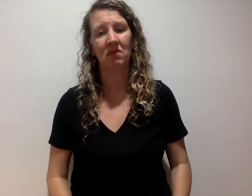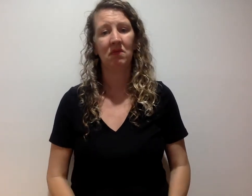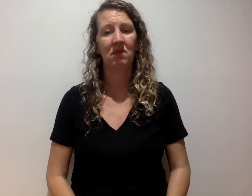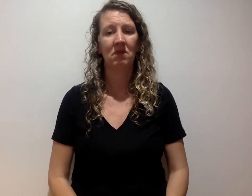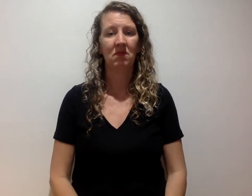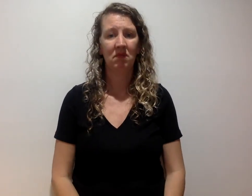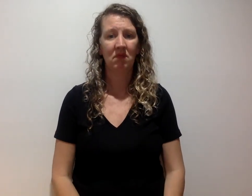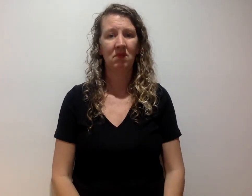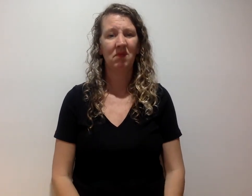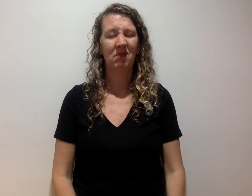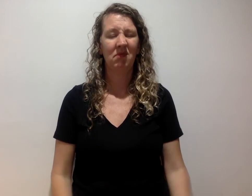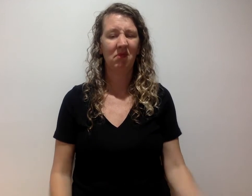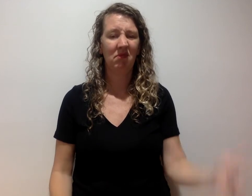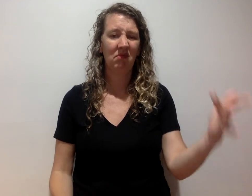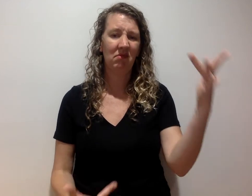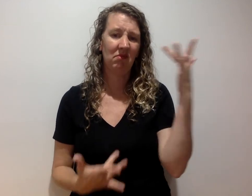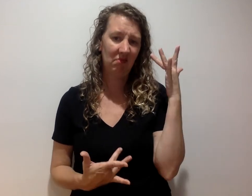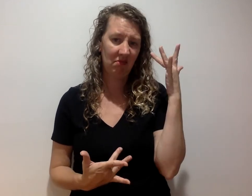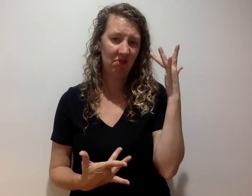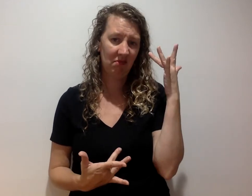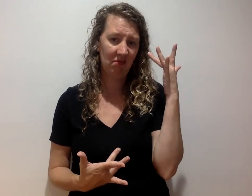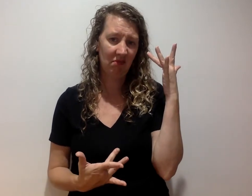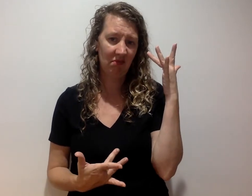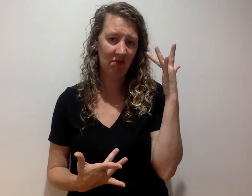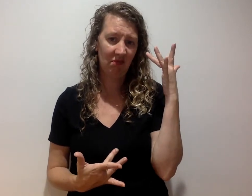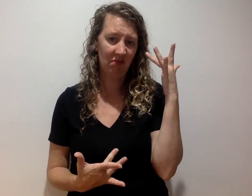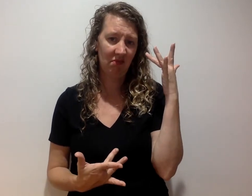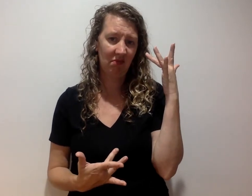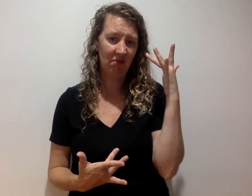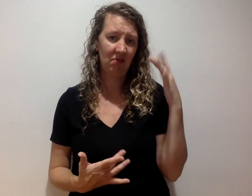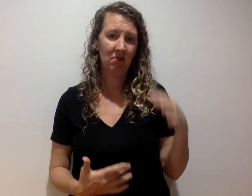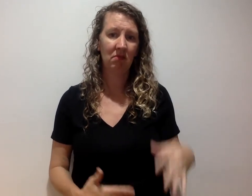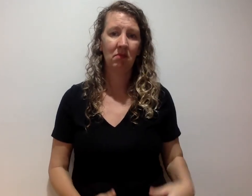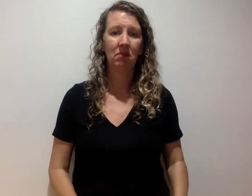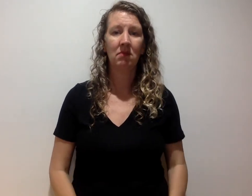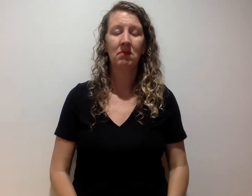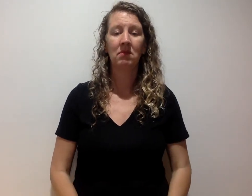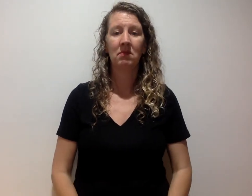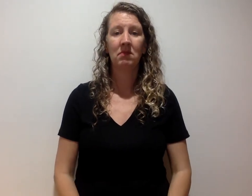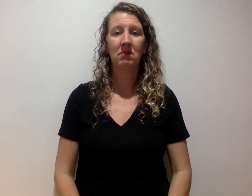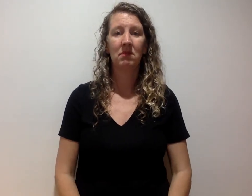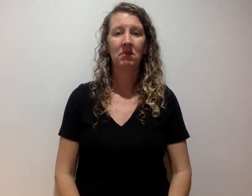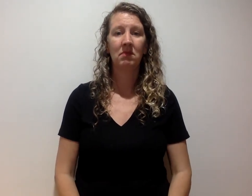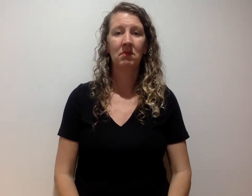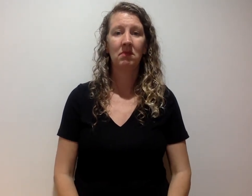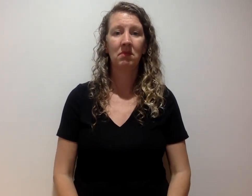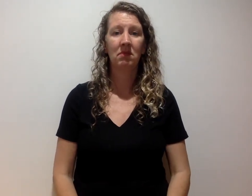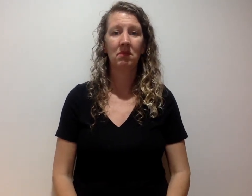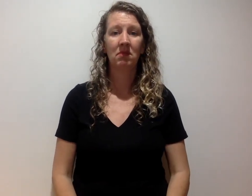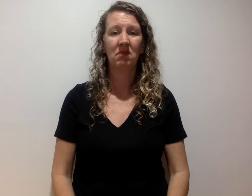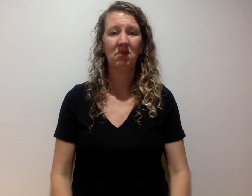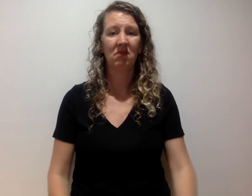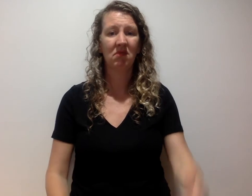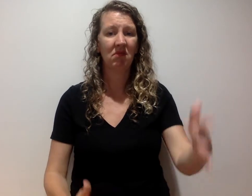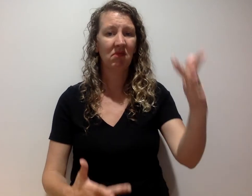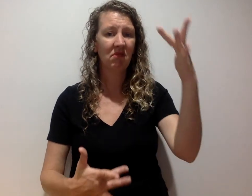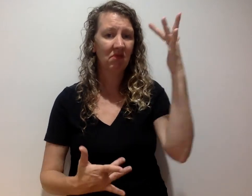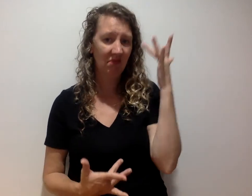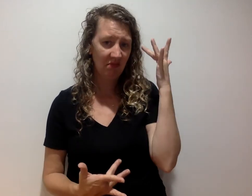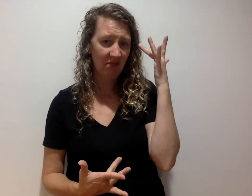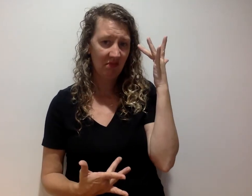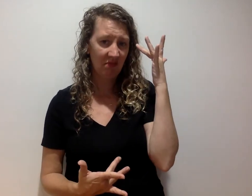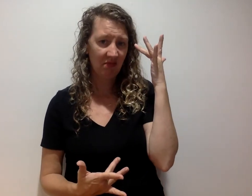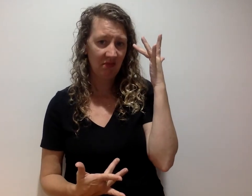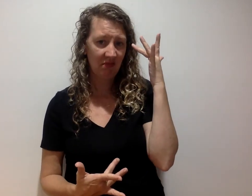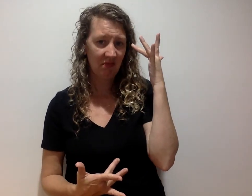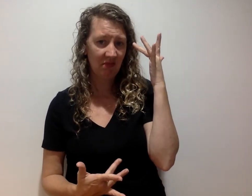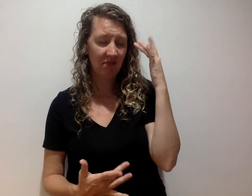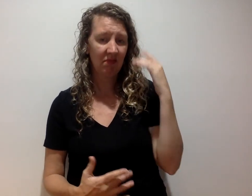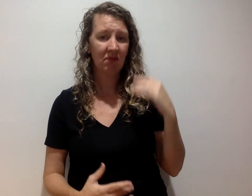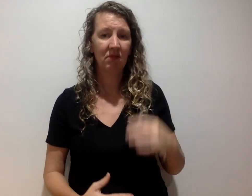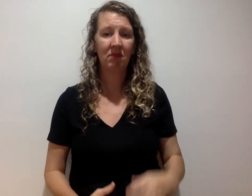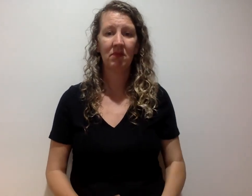SICK